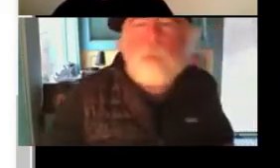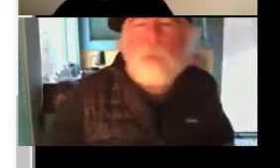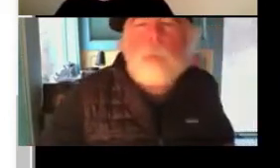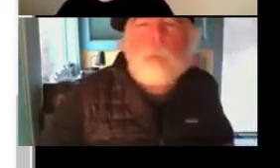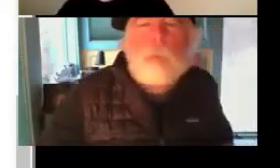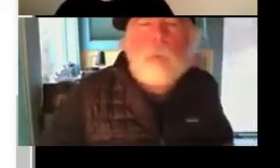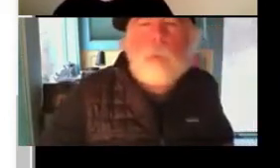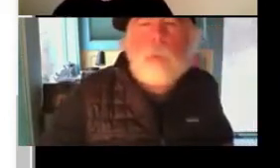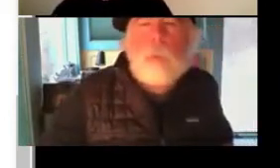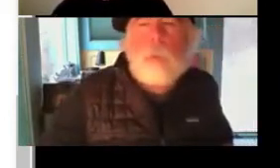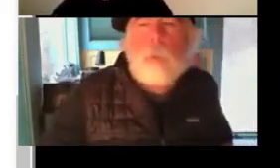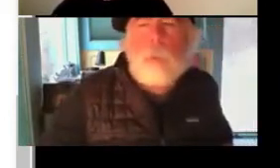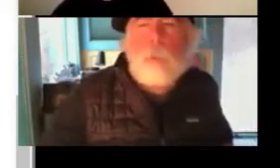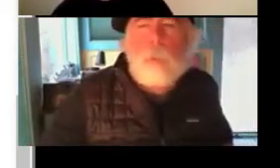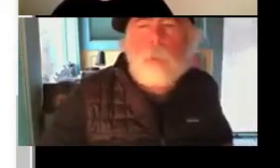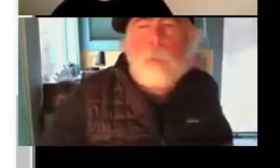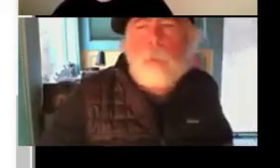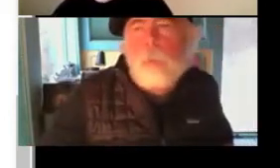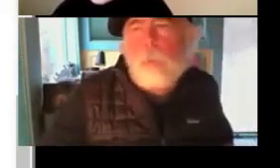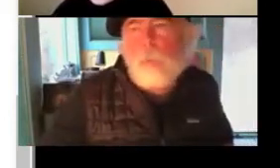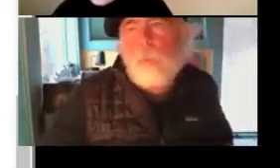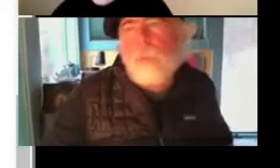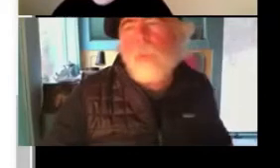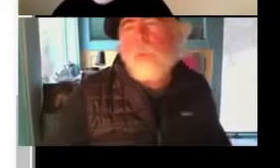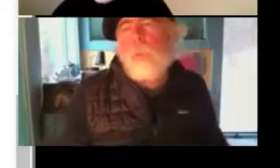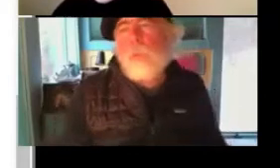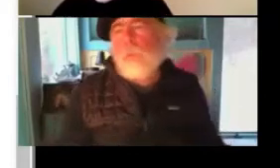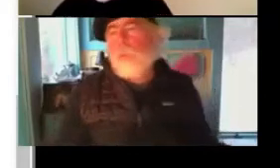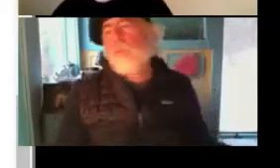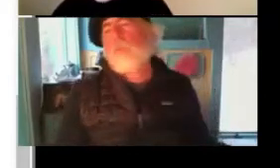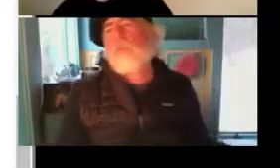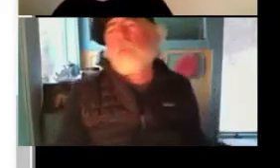that's going into creating the work. But again, you don't need to get into how many hours